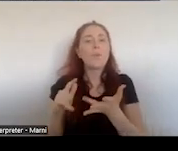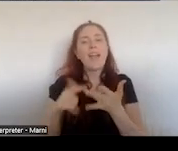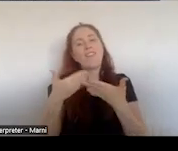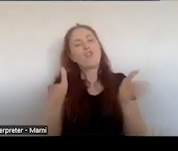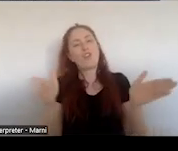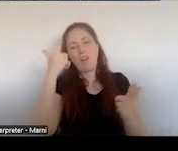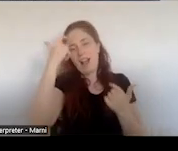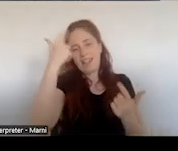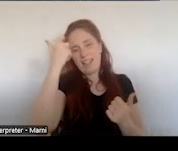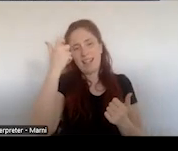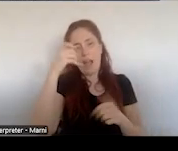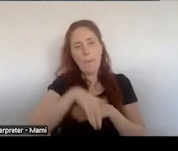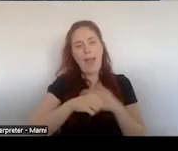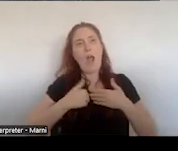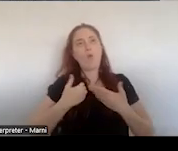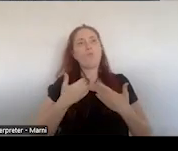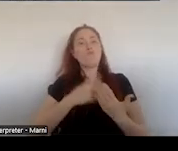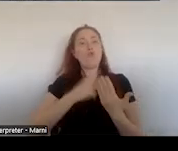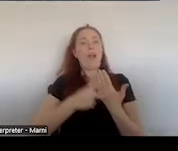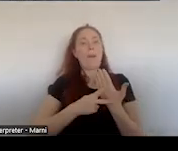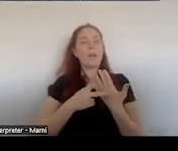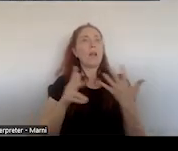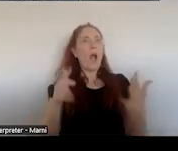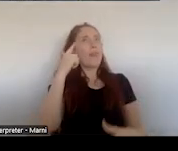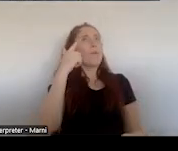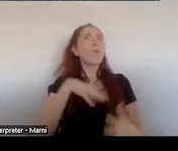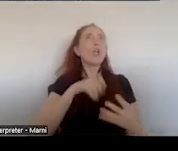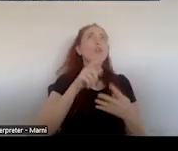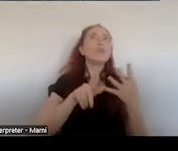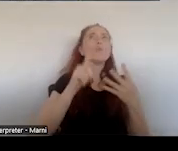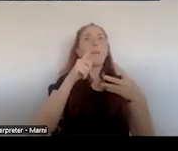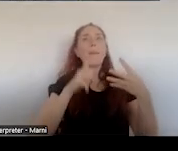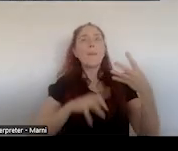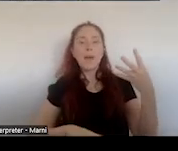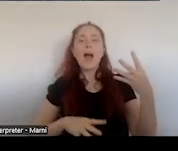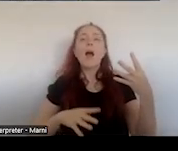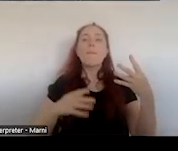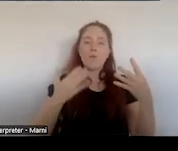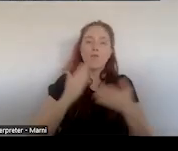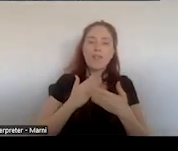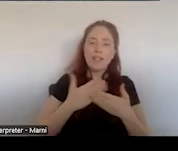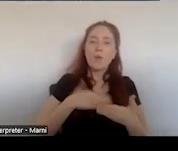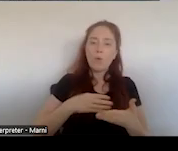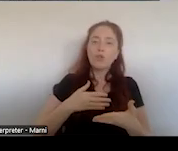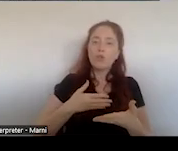to the program, but we want to consult with the implementation advisory group we set up,